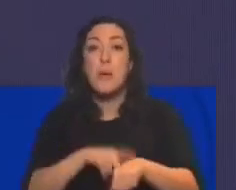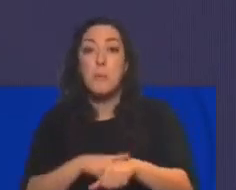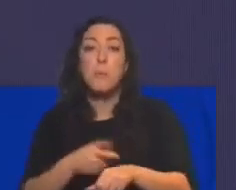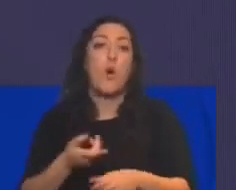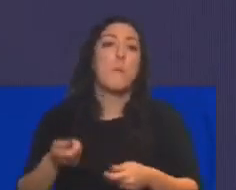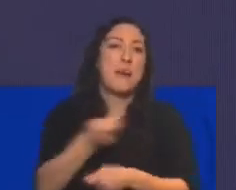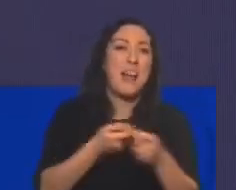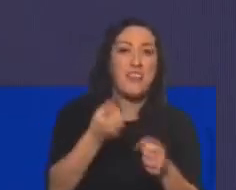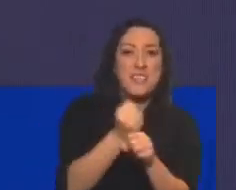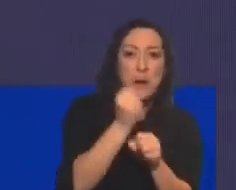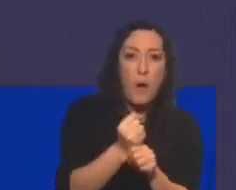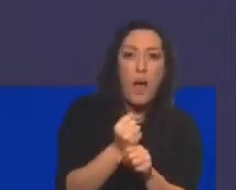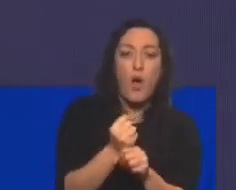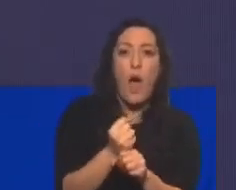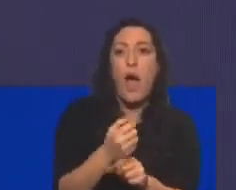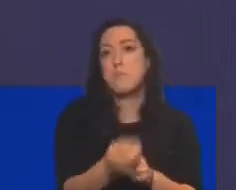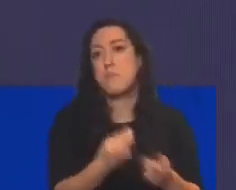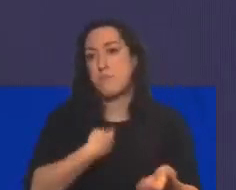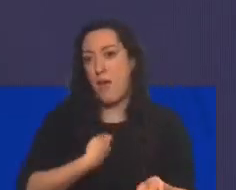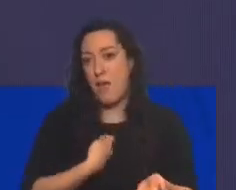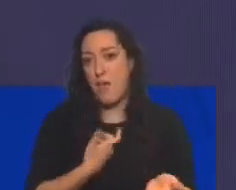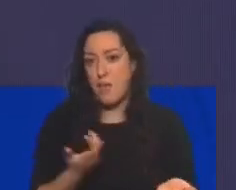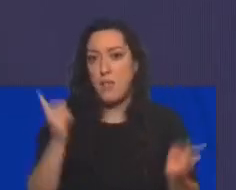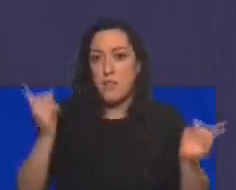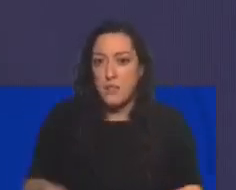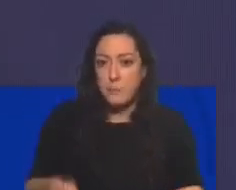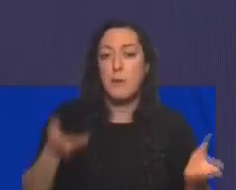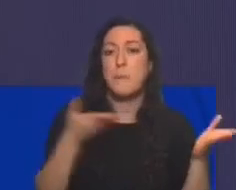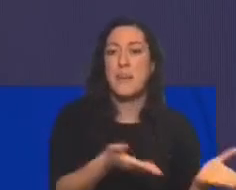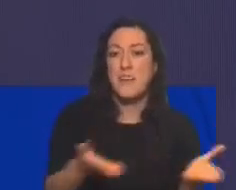market, and it comes from the participation of the benefits of the